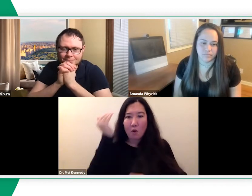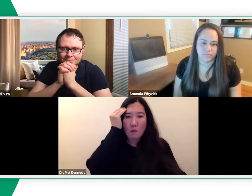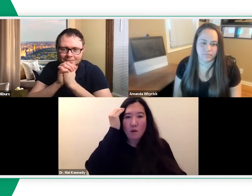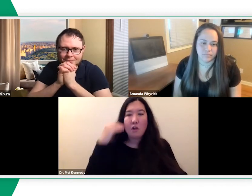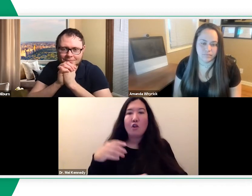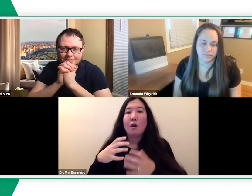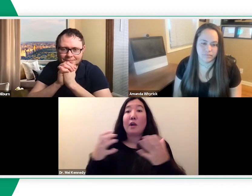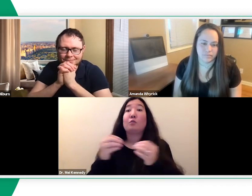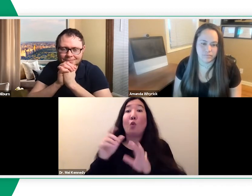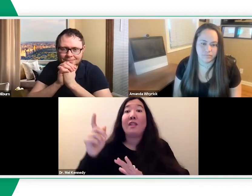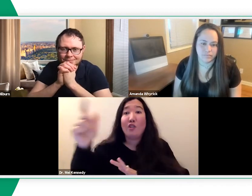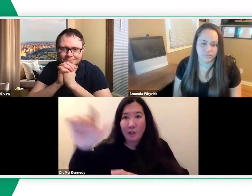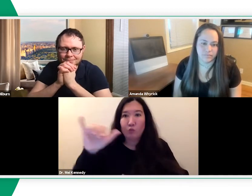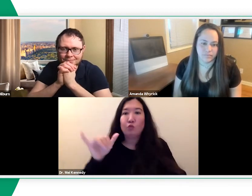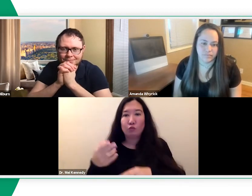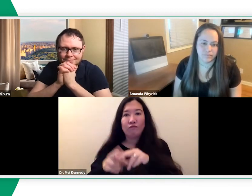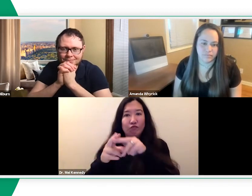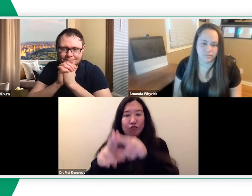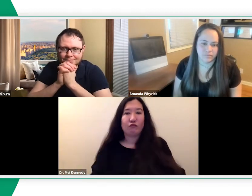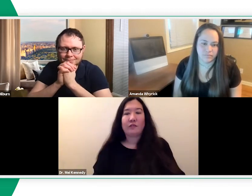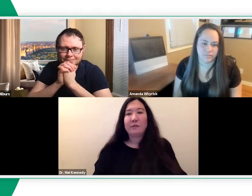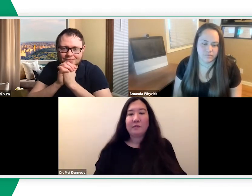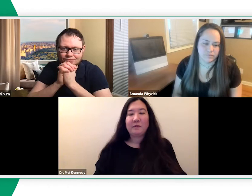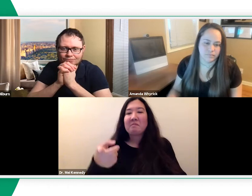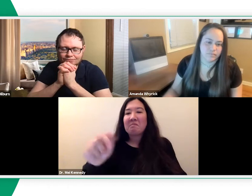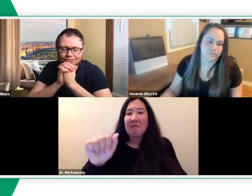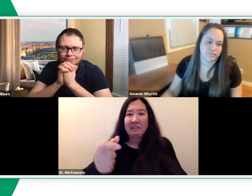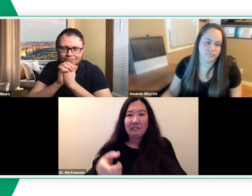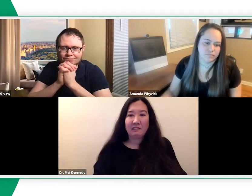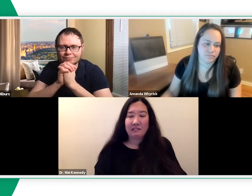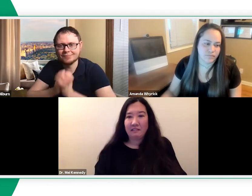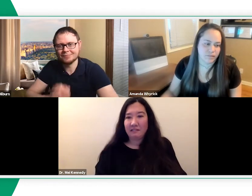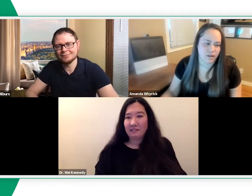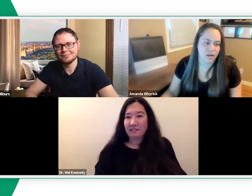started to become more aware of cybersecurity. And it just grew as time